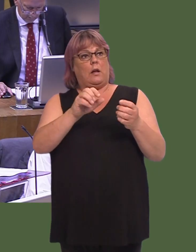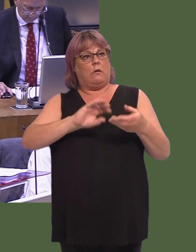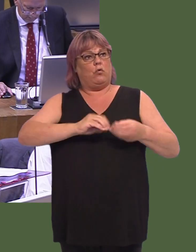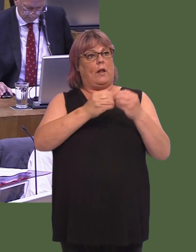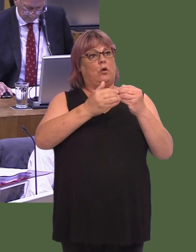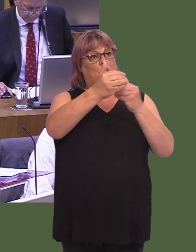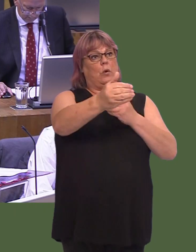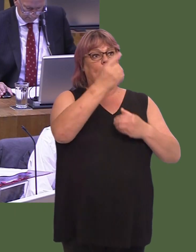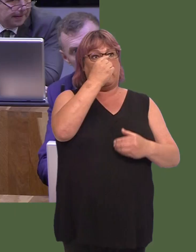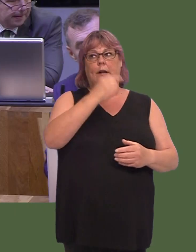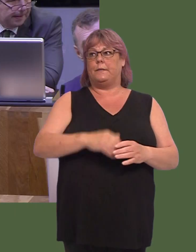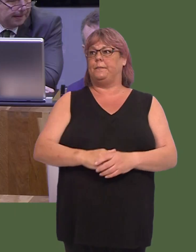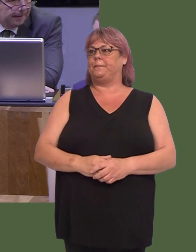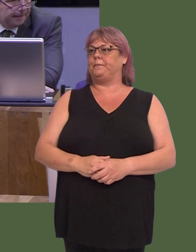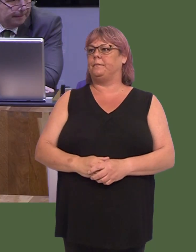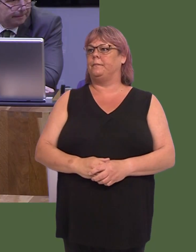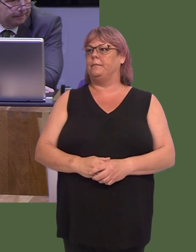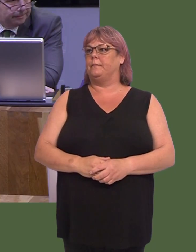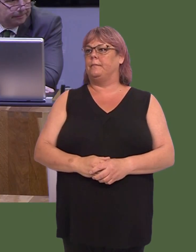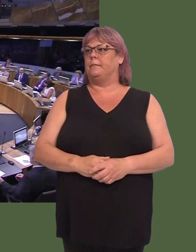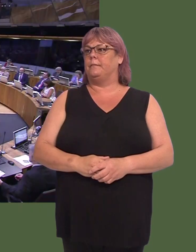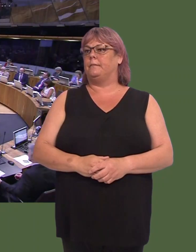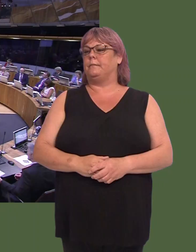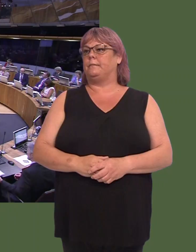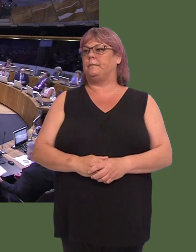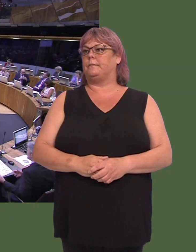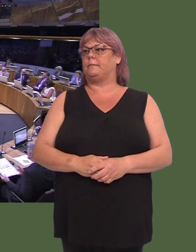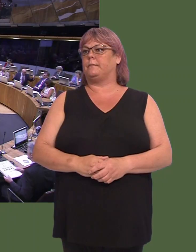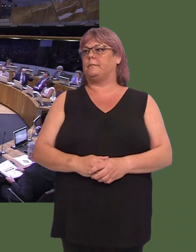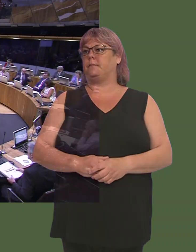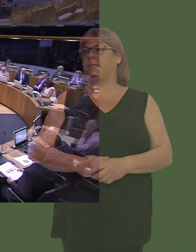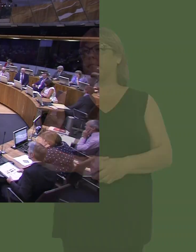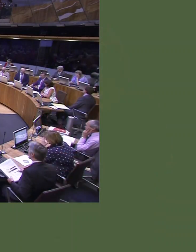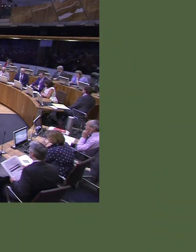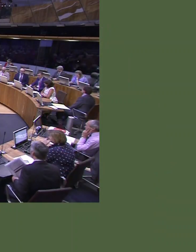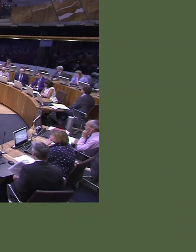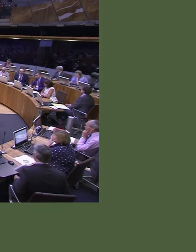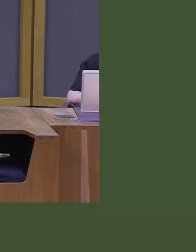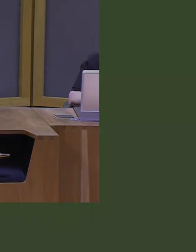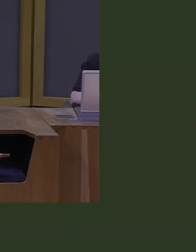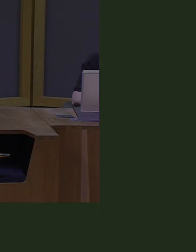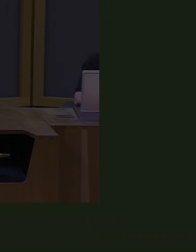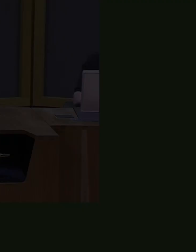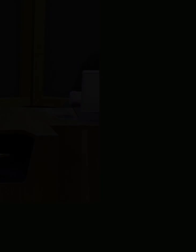intends to keep Members informed of developments around the Brexit process? Things are very febrile in Westminster, and they're going on holiday early—perhaps never to return, who knows? We shall see. But I think it is important that we understand, as things are negotiated and discussed—albeit it might not happen in August, because the rest of the European Union certainly goes on holiday in August, but we will, early in September, have some more details coming forward on some of these agreements.